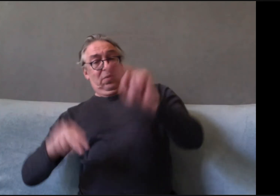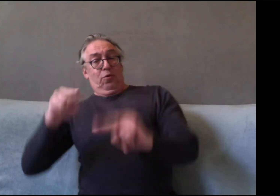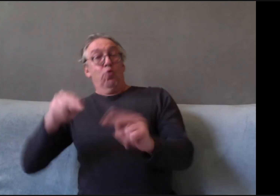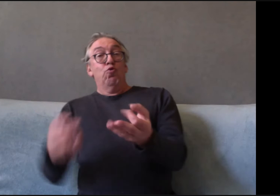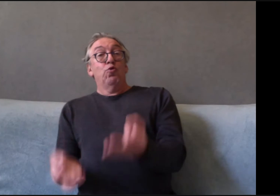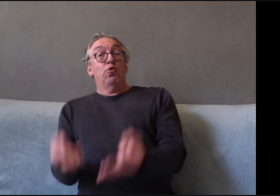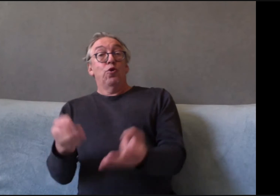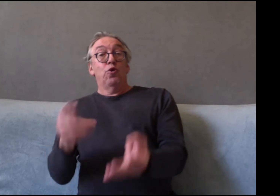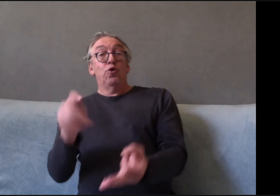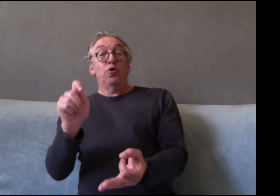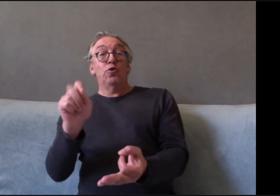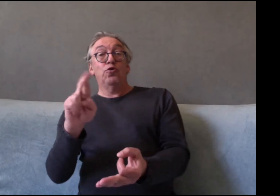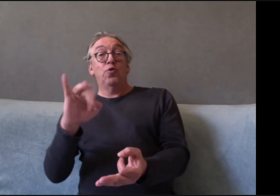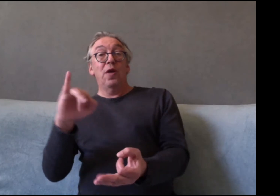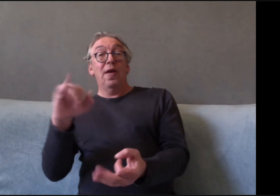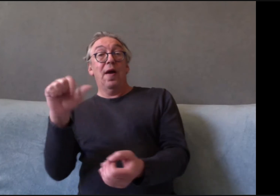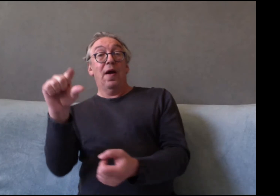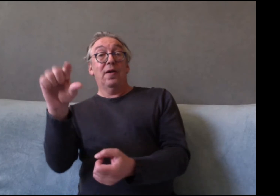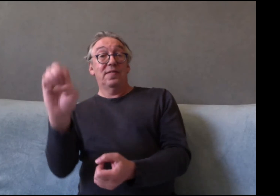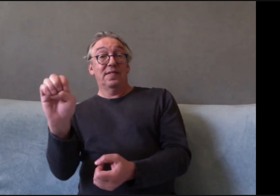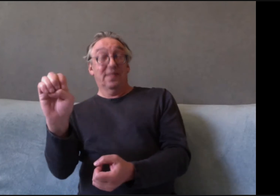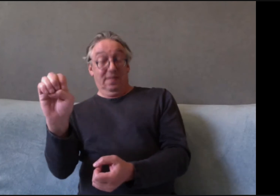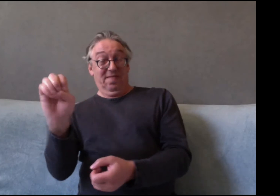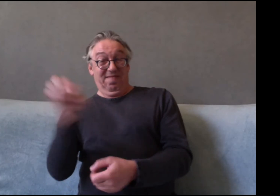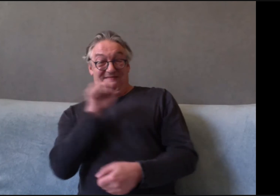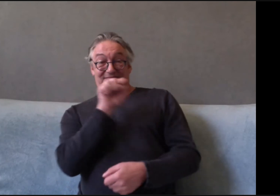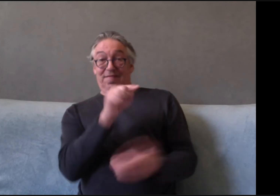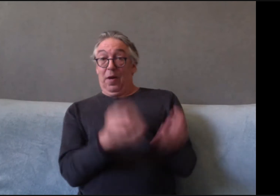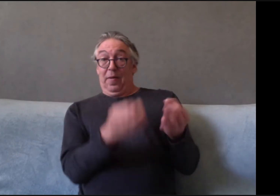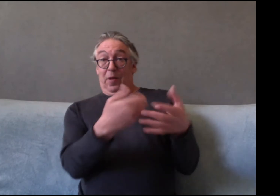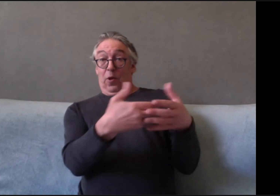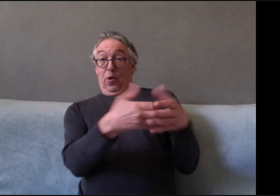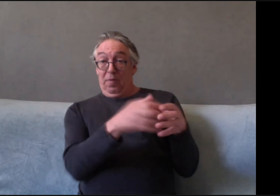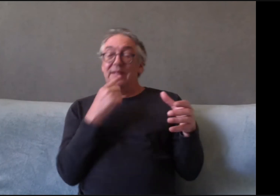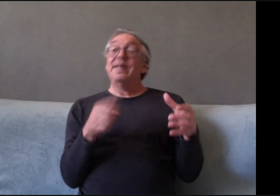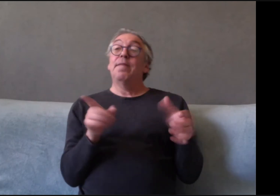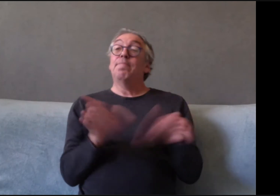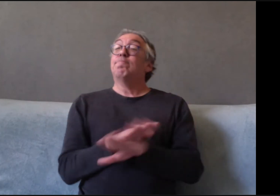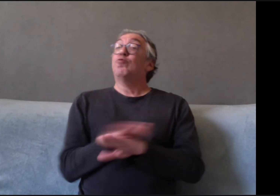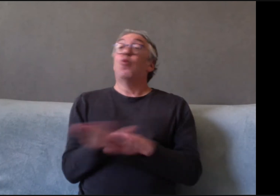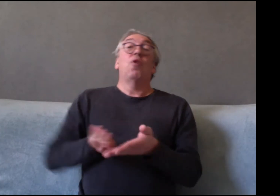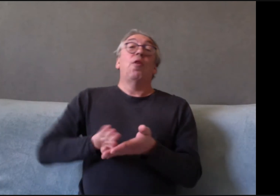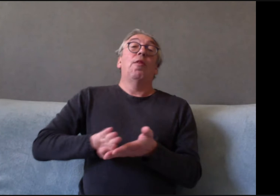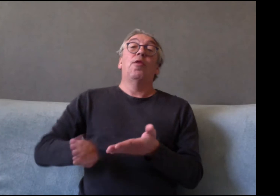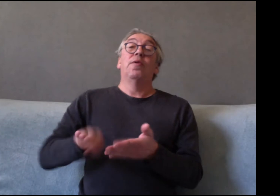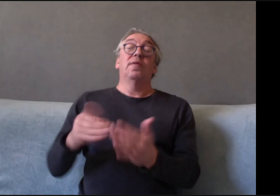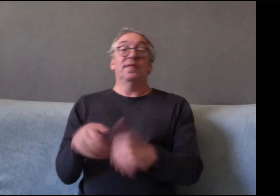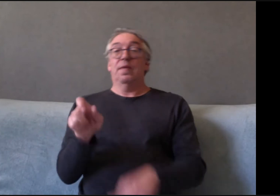We need to pass to the open floor. GIAMPIERO: Yes. Yes. For that, I think we need to develop some action.